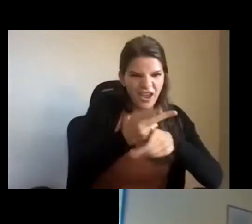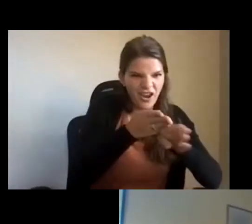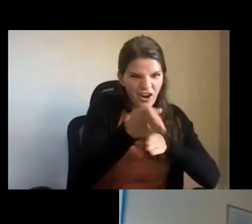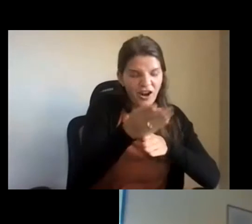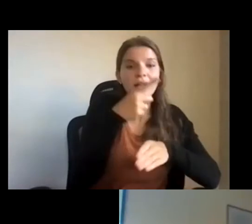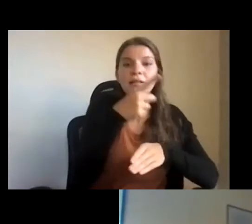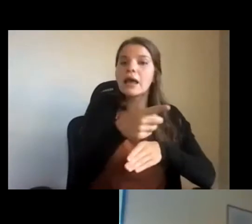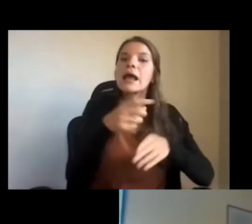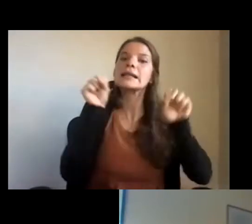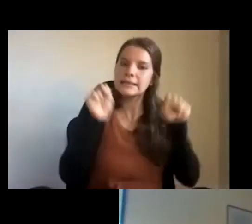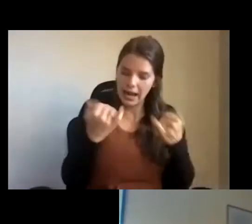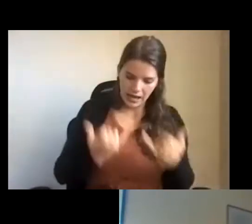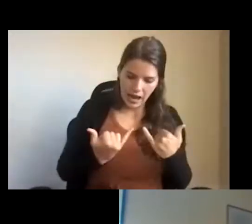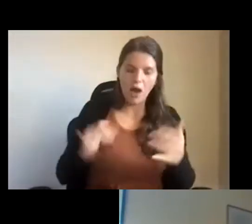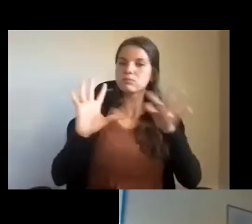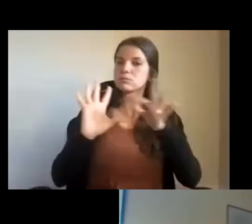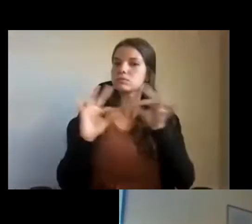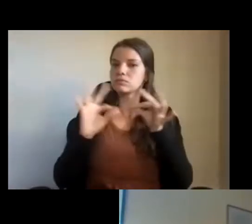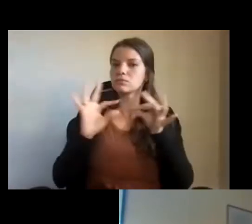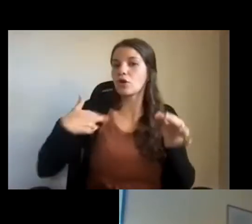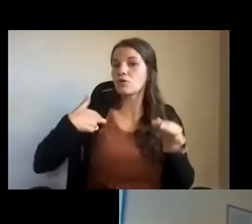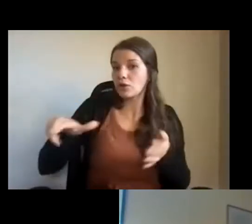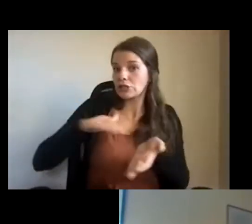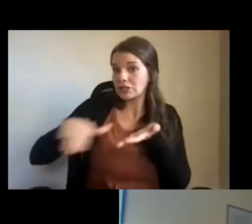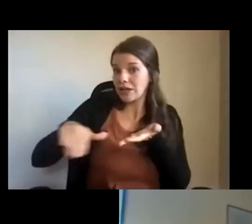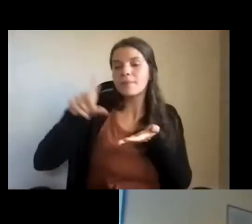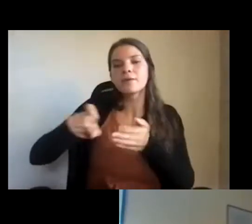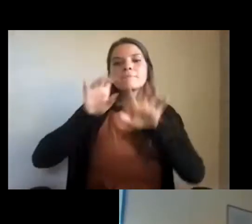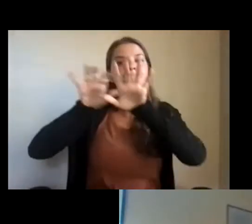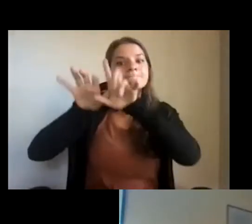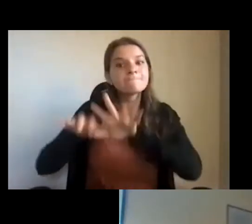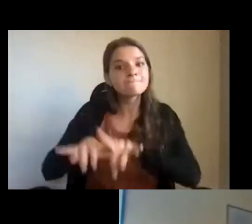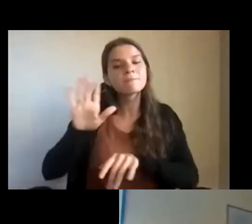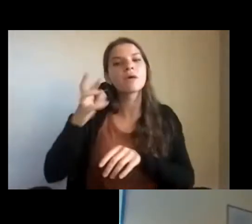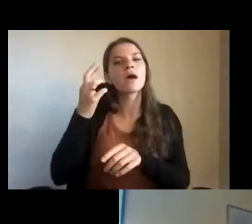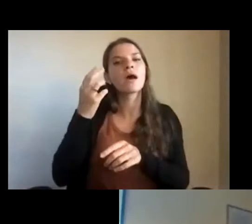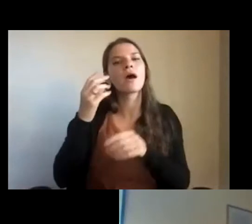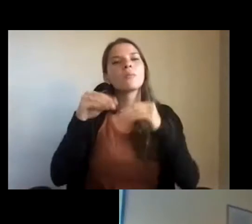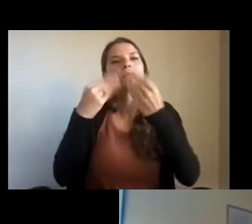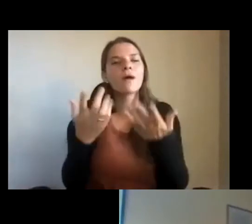exemption to the vaccine mandate, and providing an available reasonable accommodation. I think it's